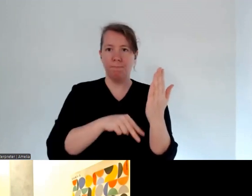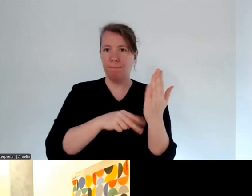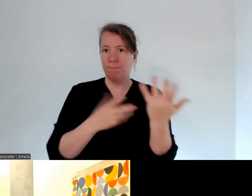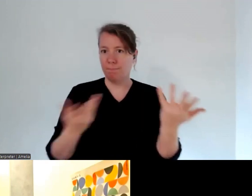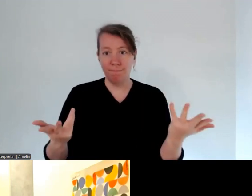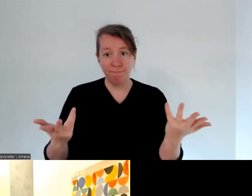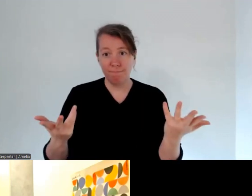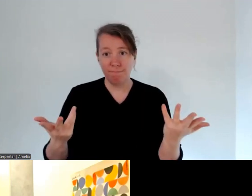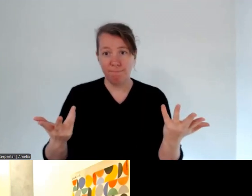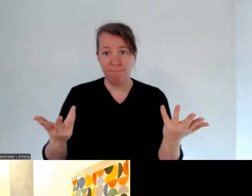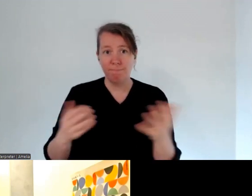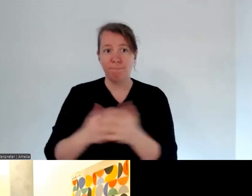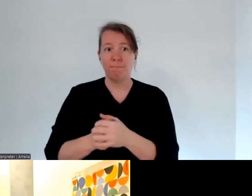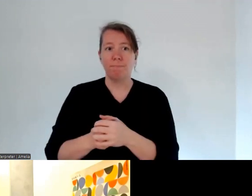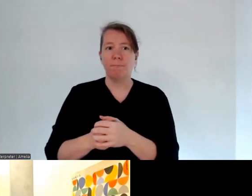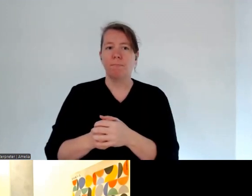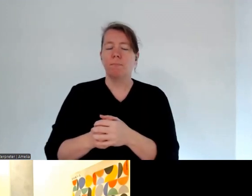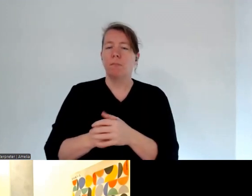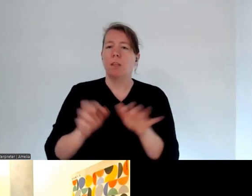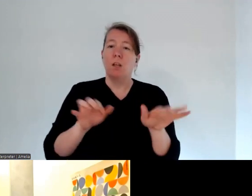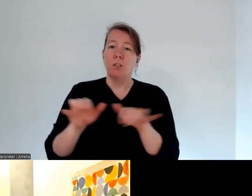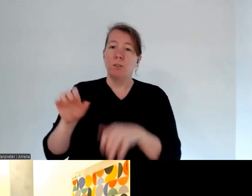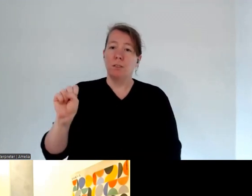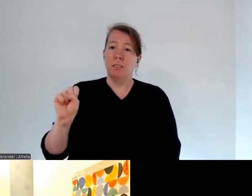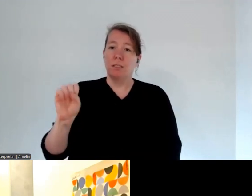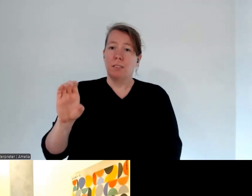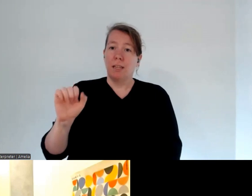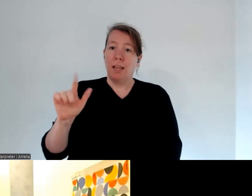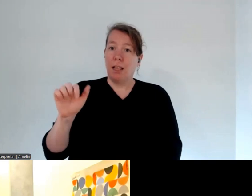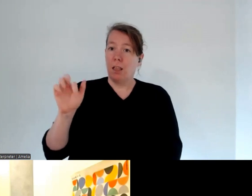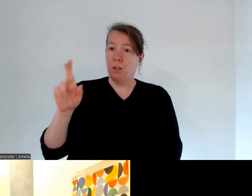Or I have found that the platform Scalar has a lot of problems. So if someone wants to use Scalar,